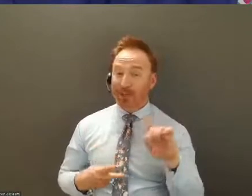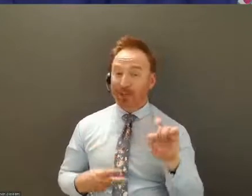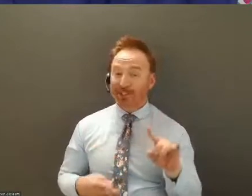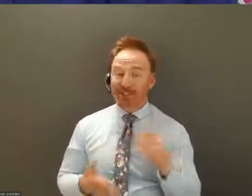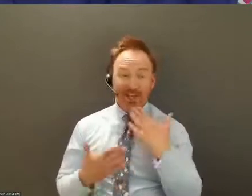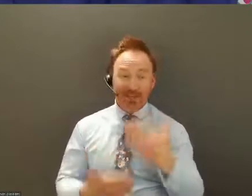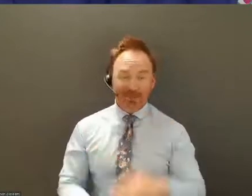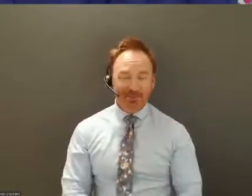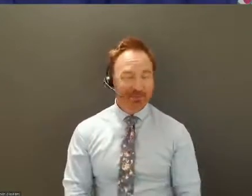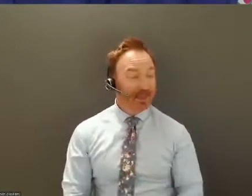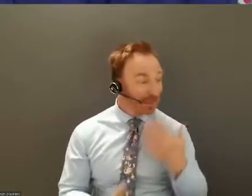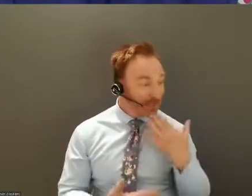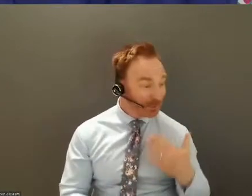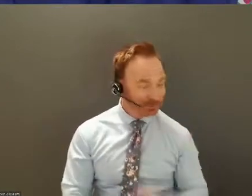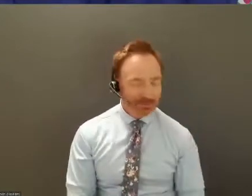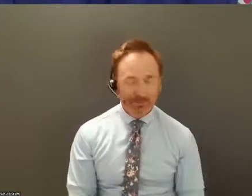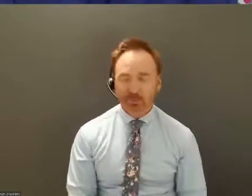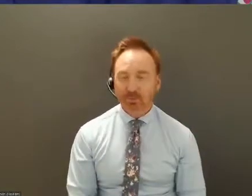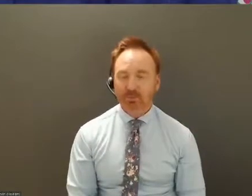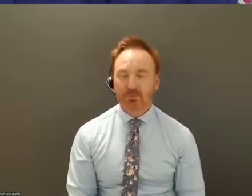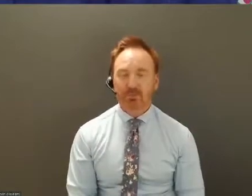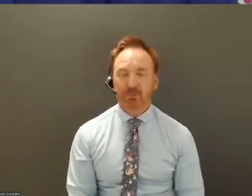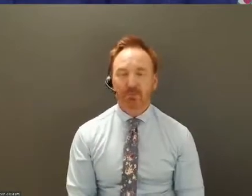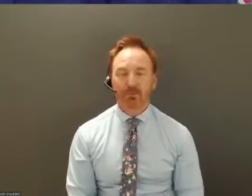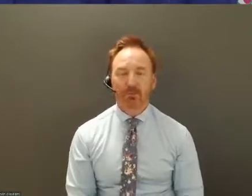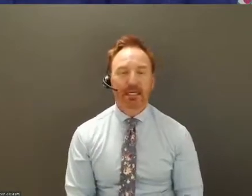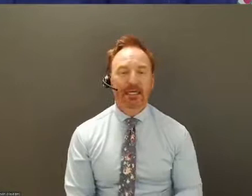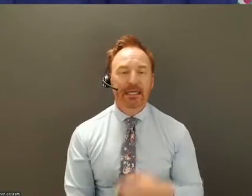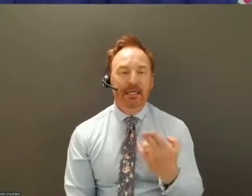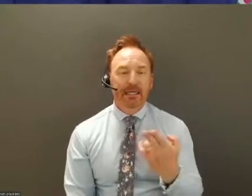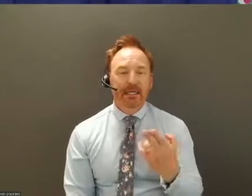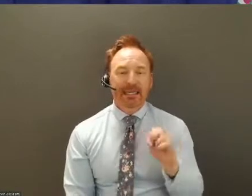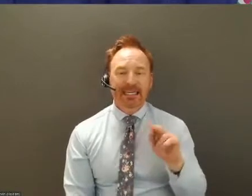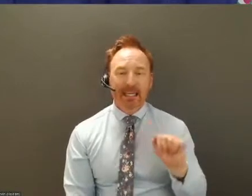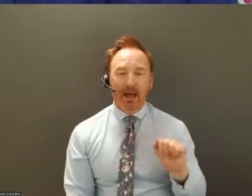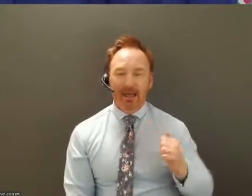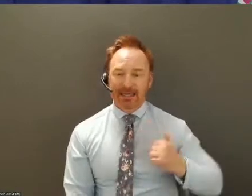a direct source for the impartation of the. Pat: Variant and a